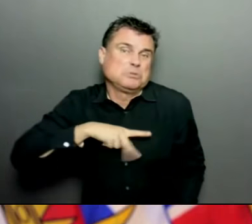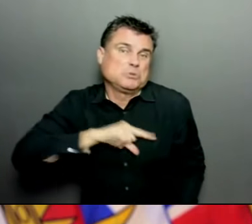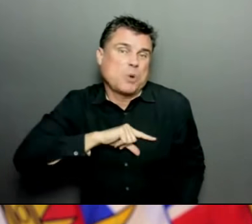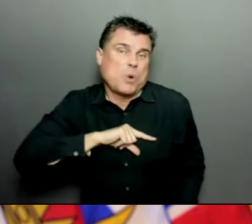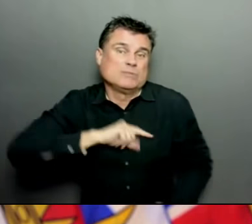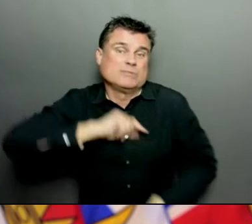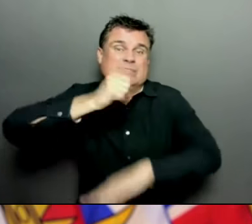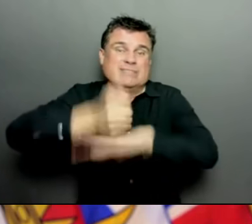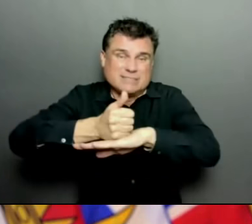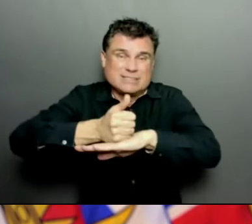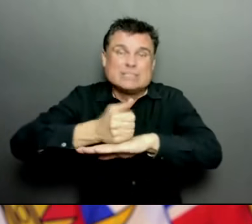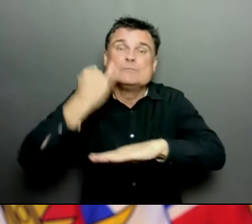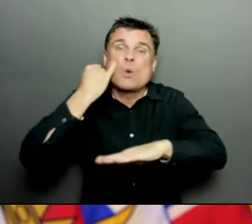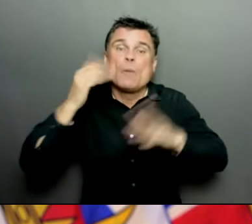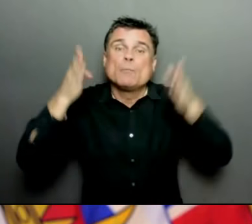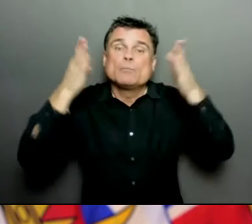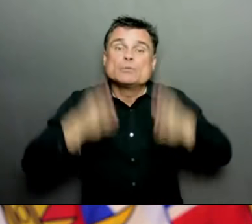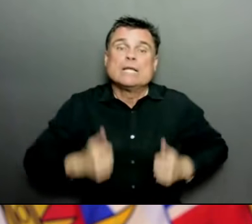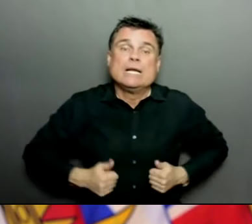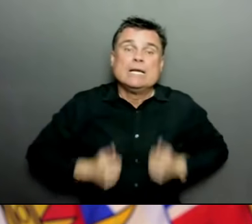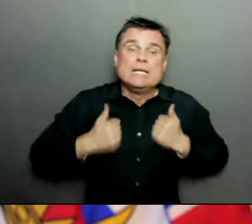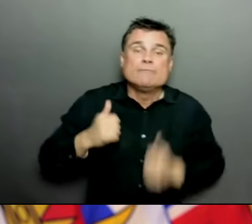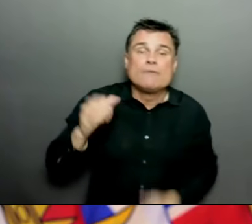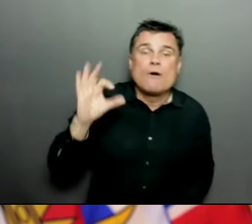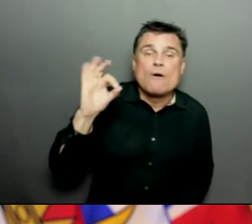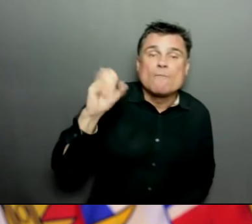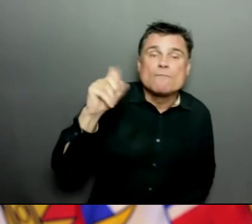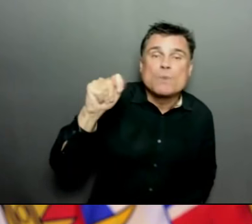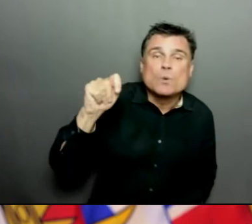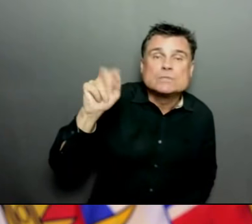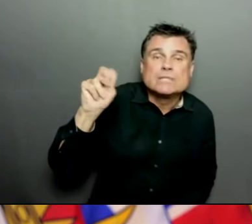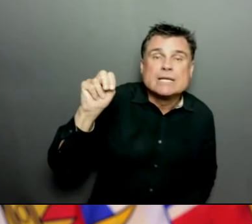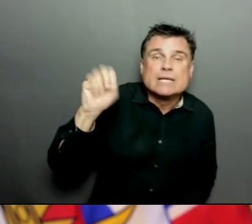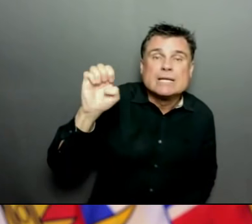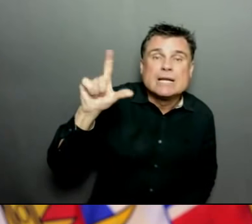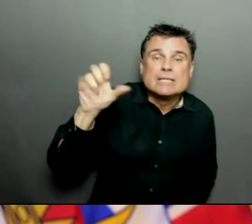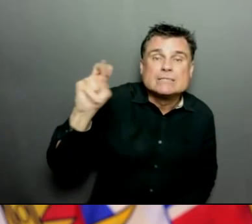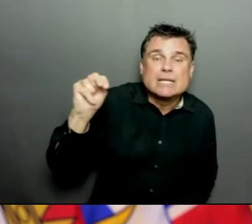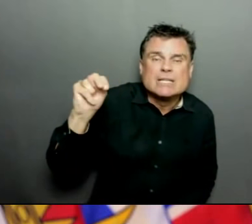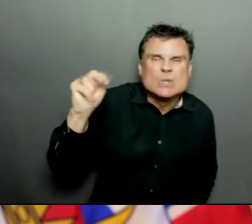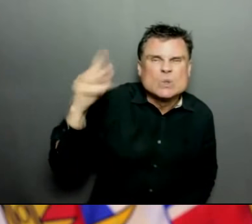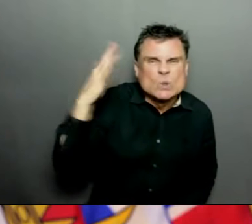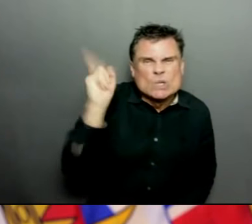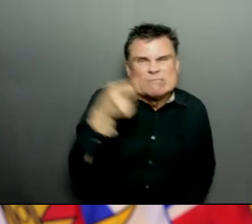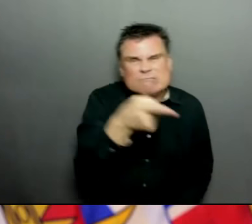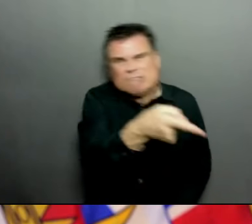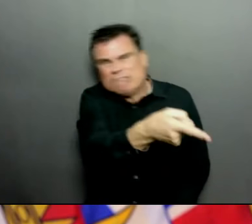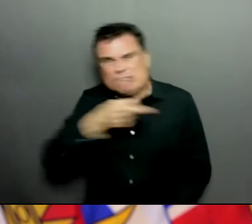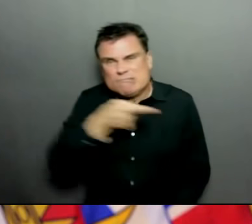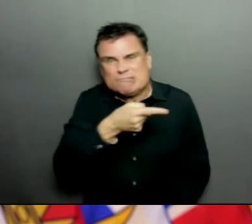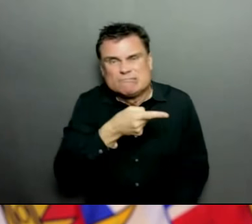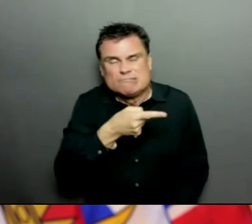for someone in Fort Nelson, healthcare worker or whoever, that is a long way. Can you mention sort of how that is going to work?